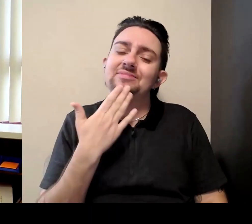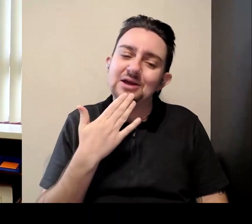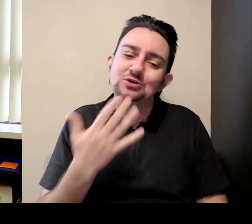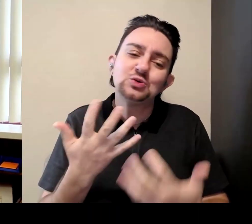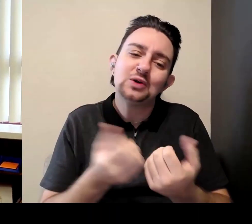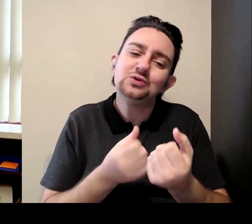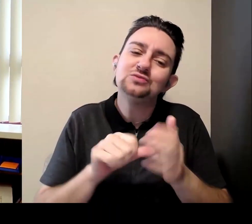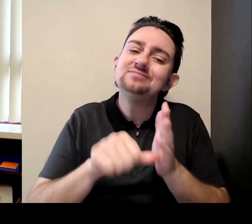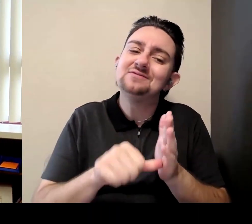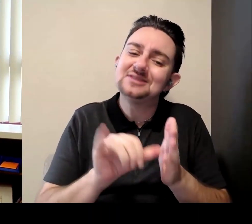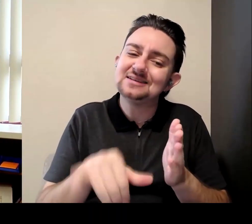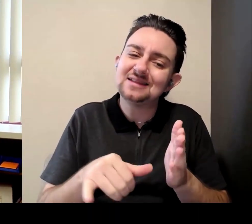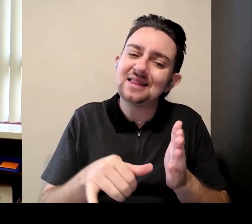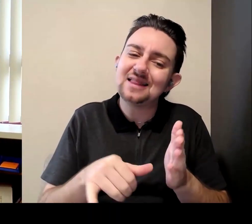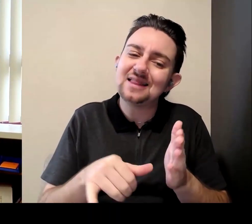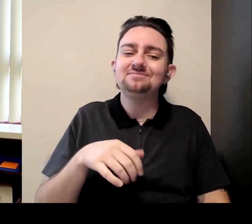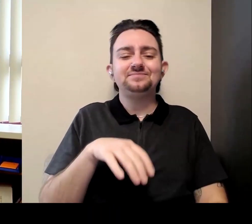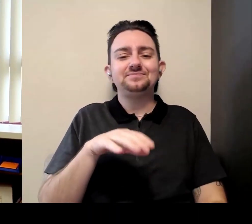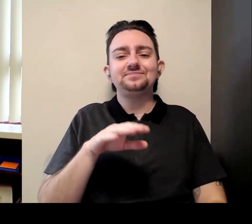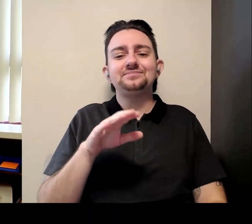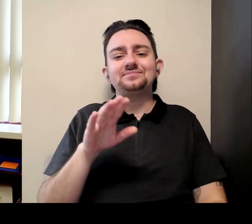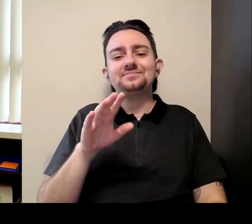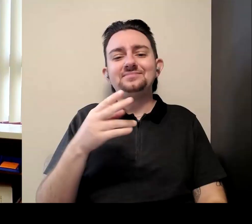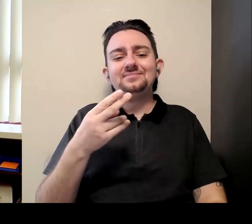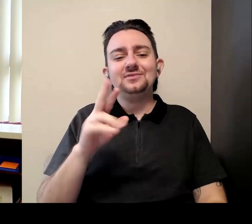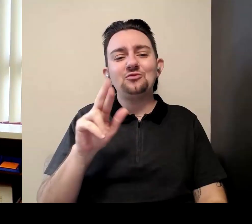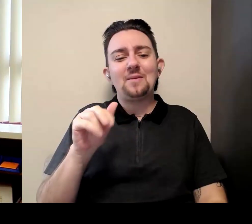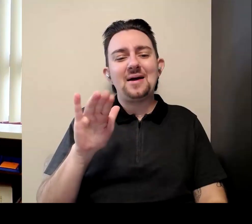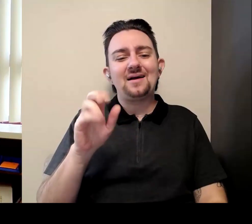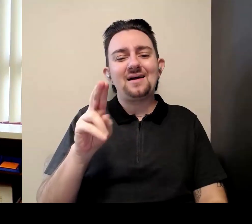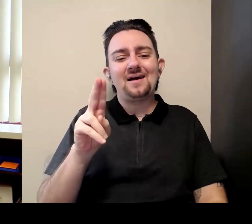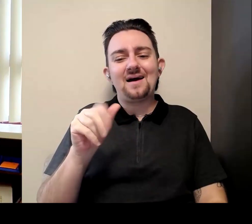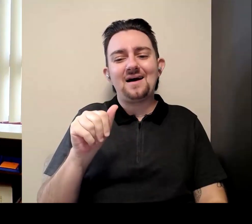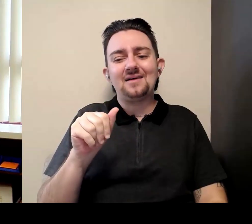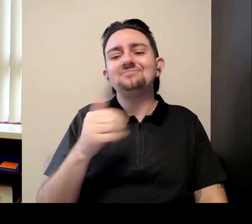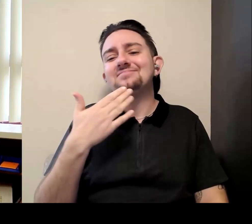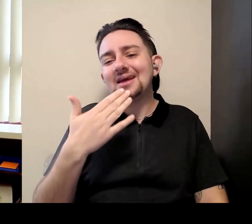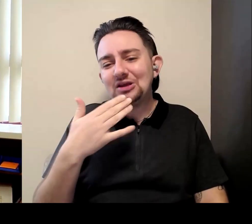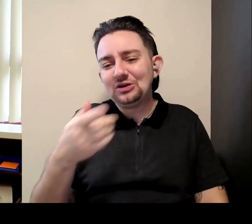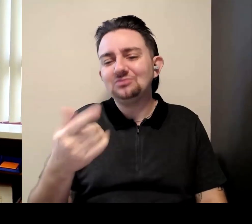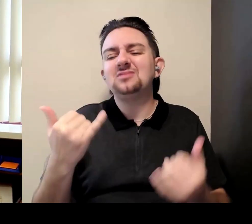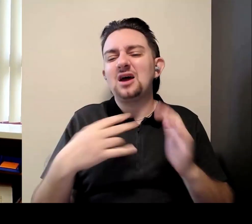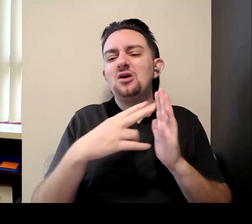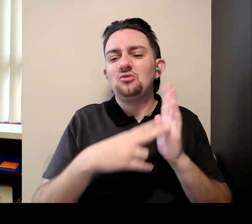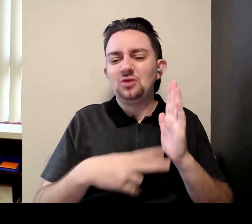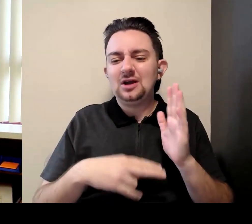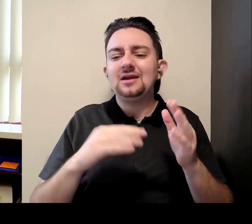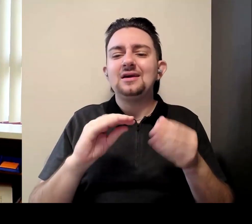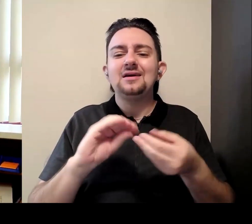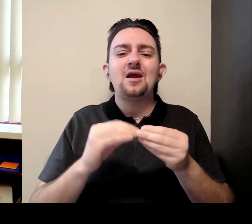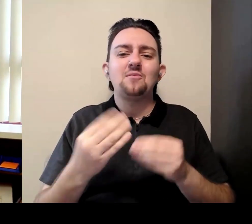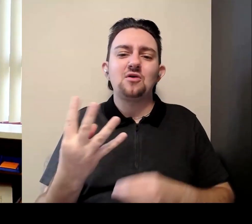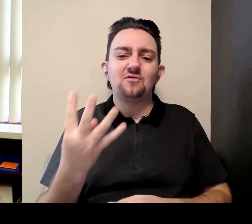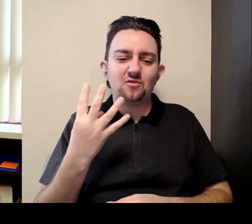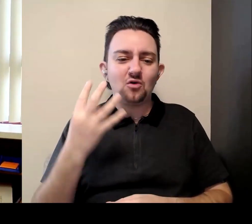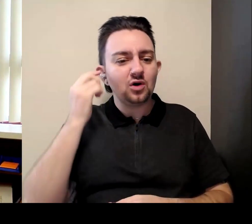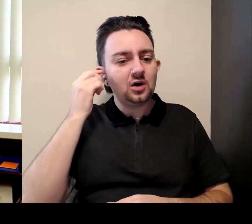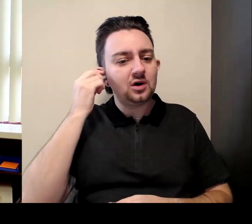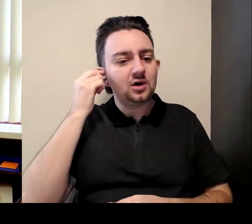So building on that, question 8, when does hearing become an exclusionary factor based on IDEA definitions and rollouts?